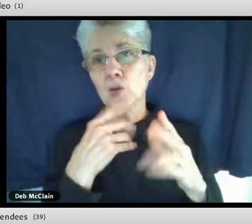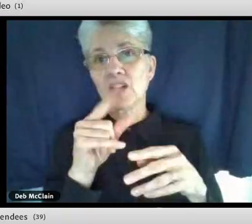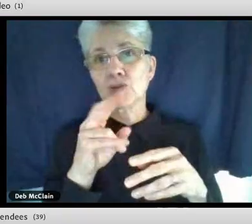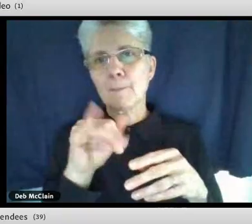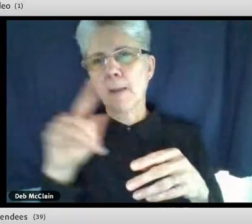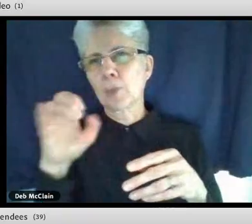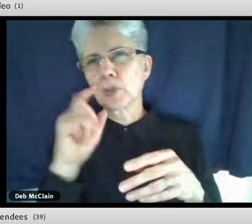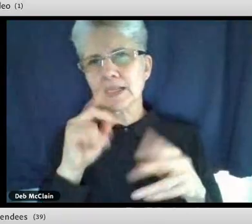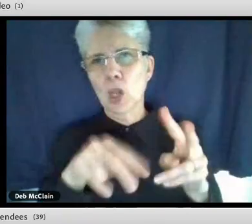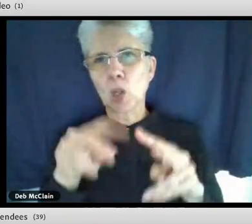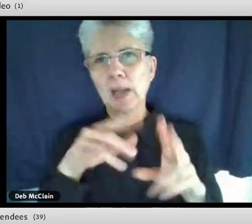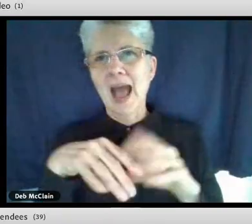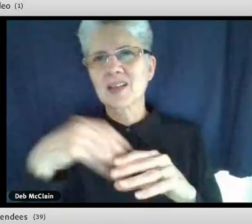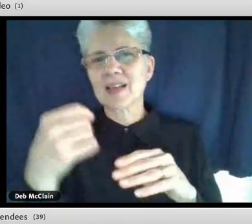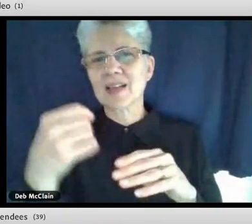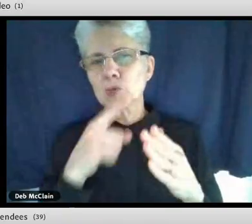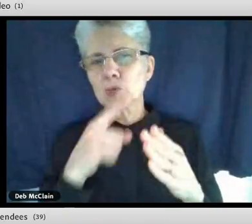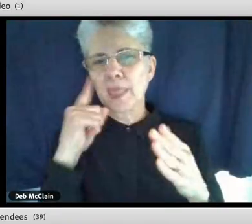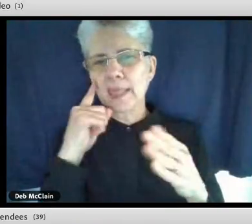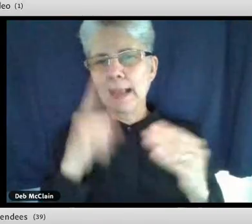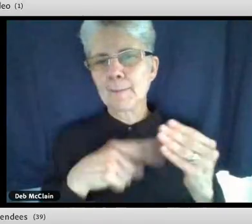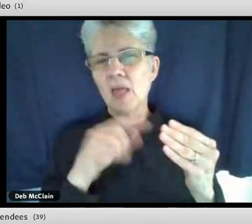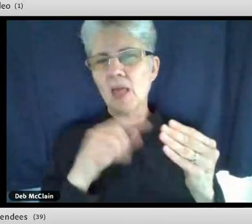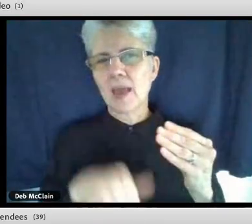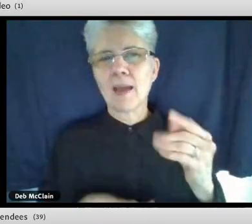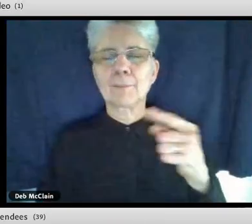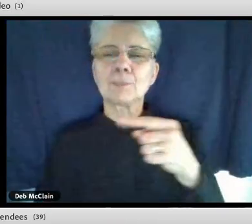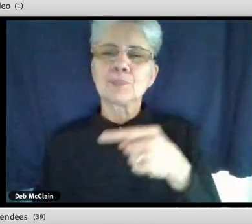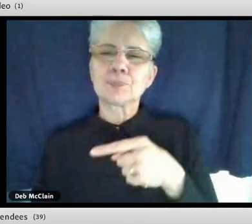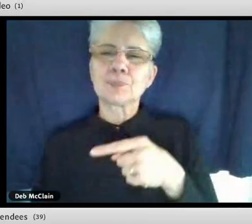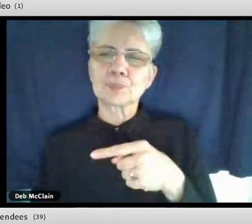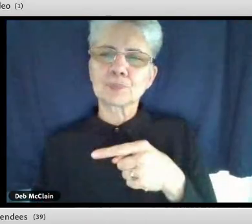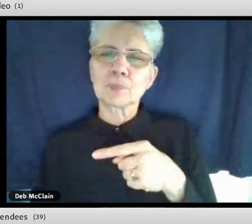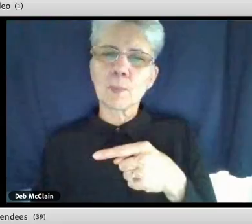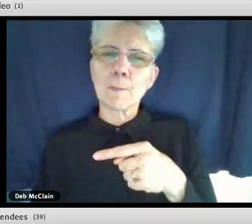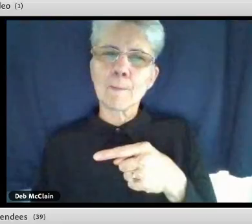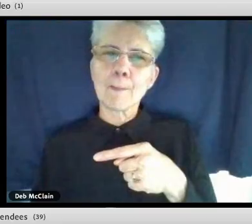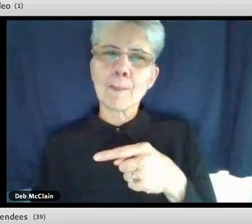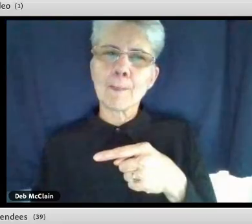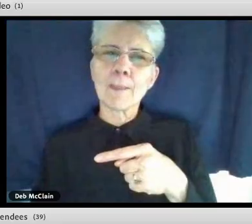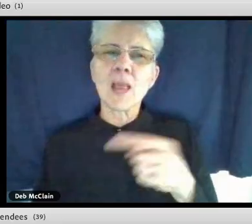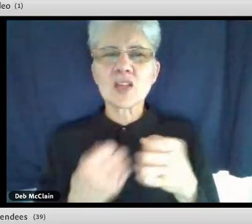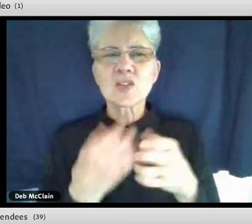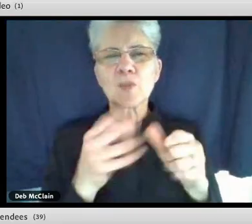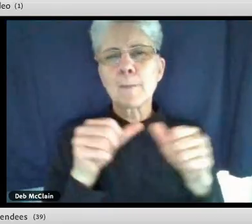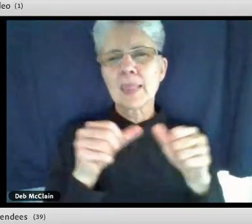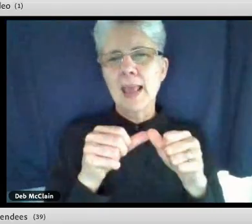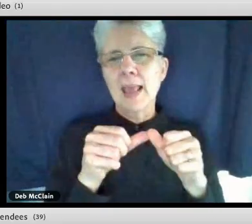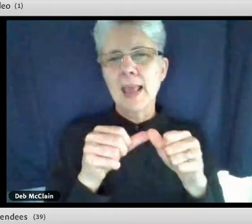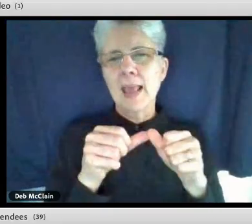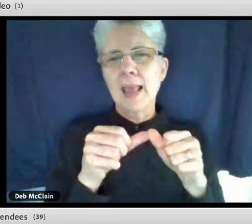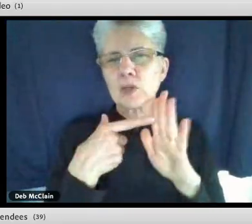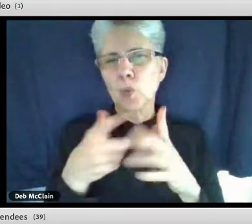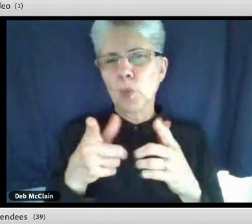but that's, again, your filter bubble. You need to look at stuff that's outside of what you think about. Okay.